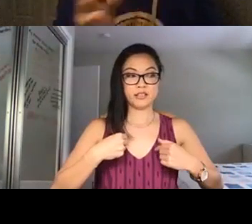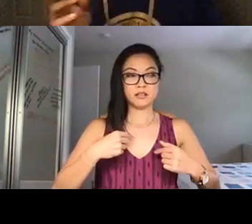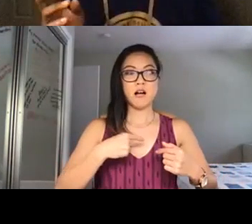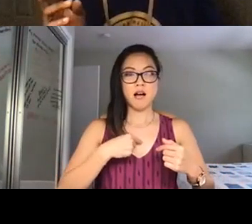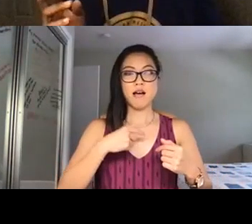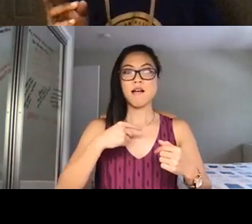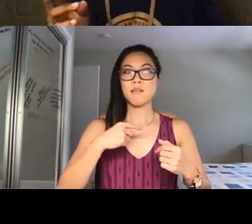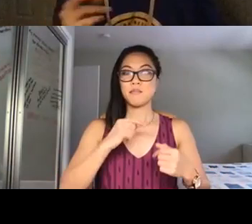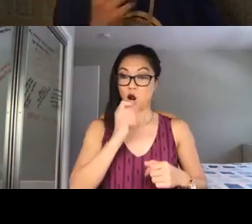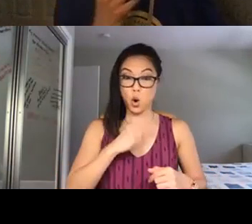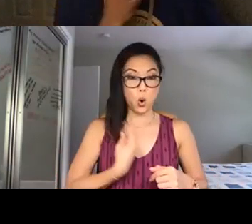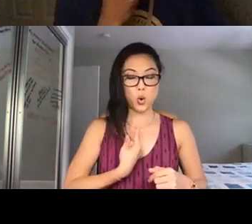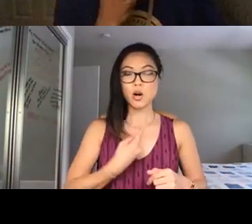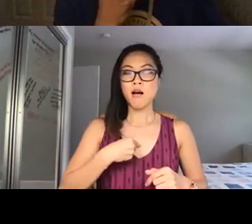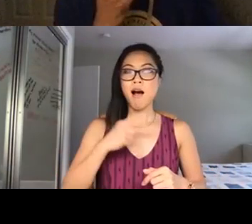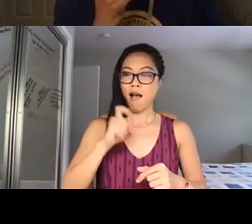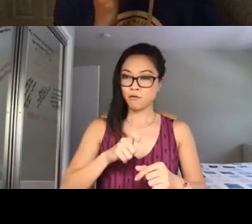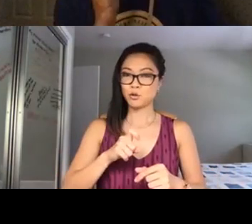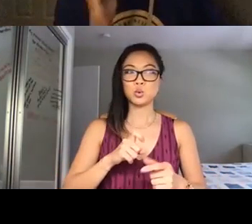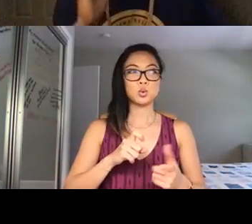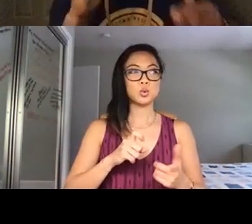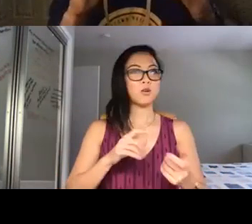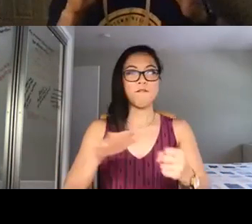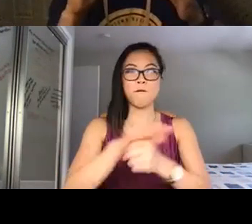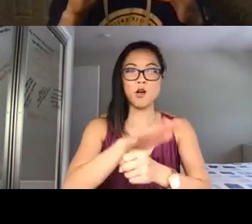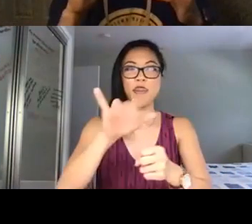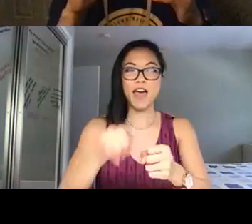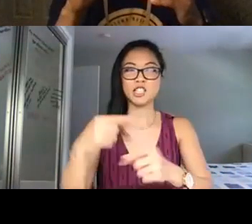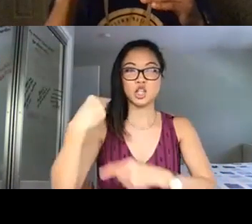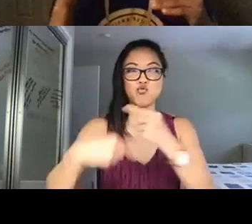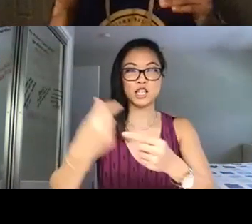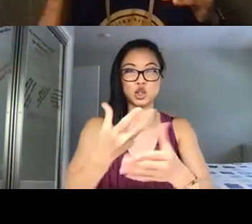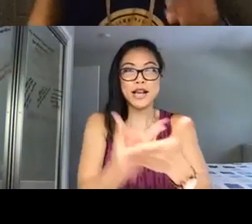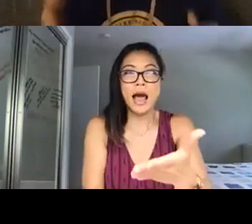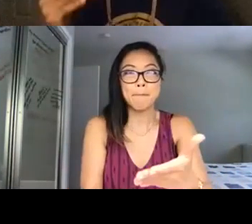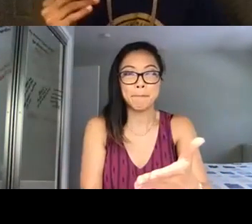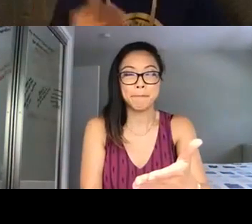is not the first time and we can go -- they have insights